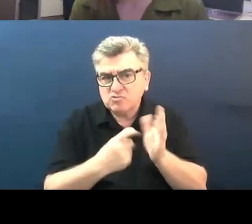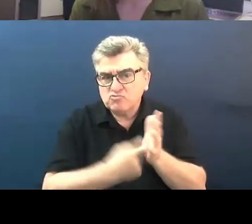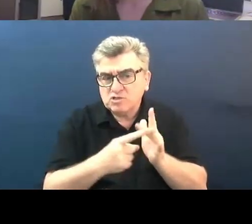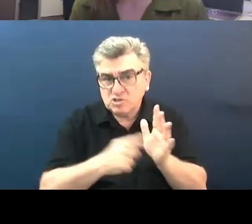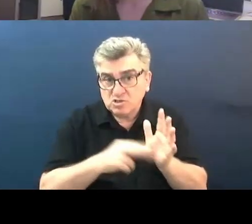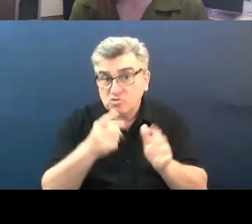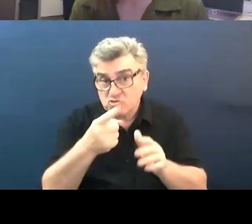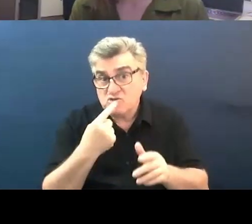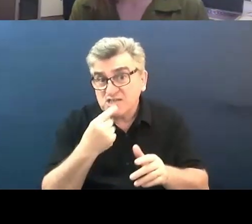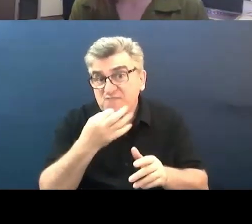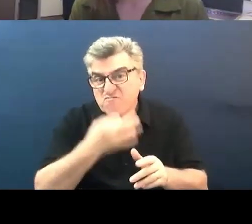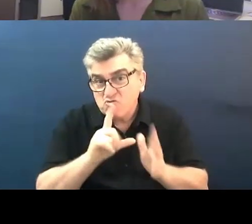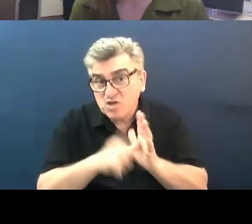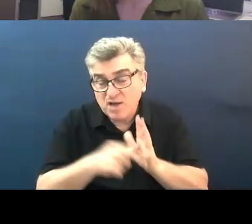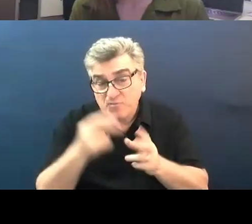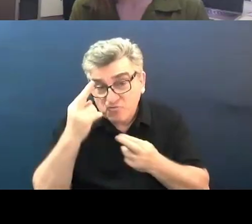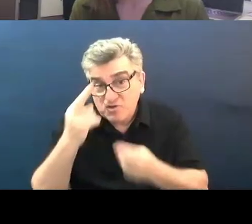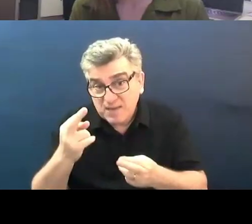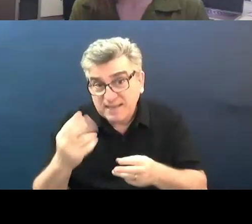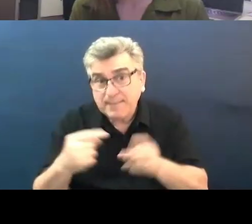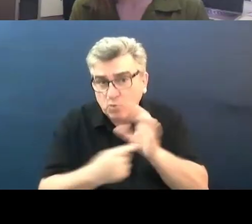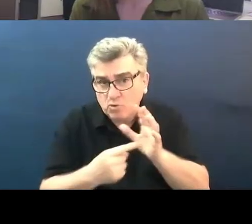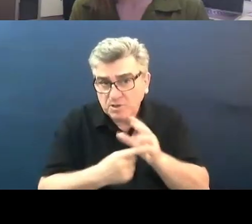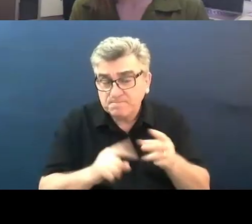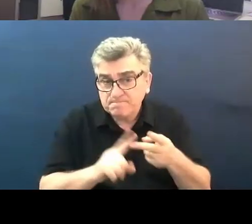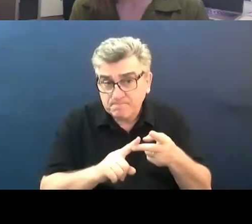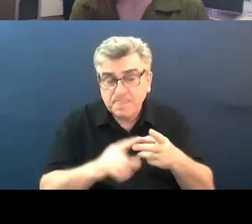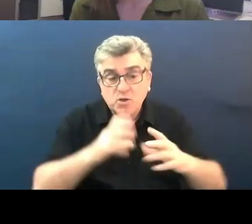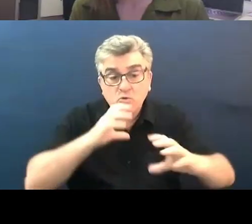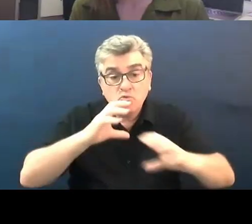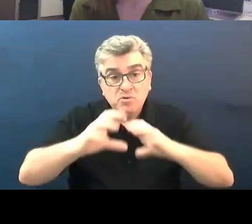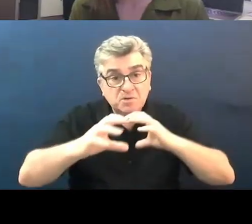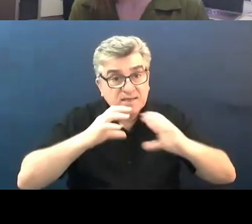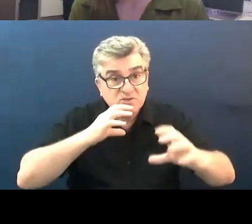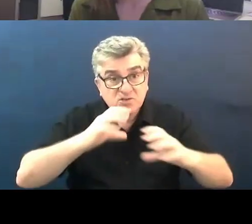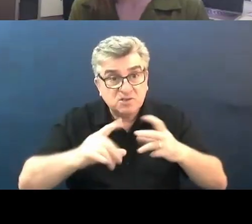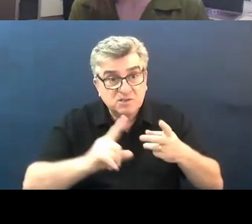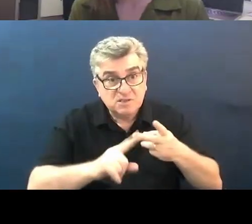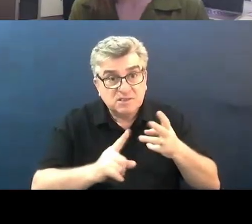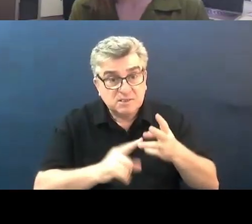a very important part of inclusive healthcare. Communication and empowerment,